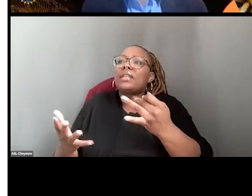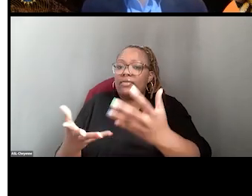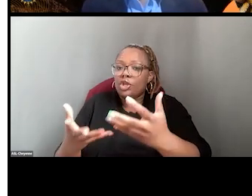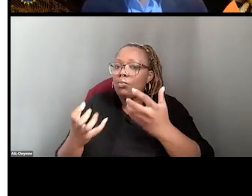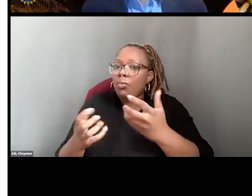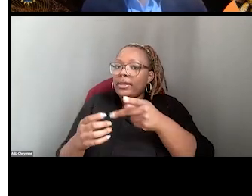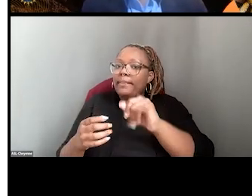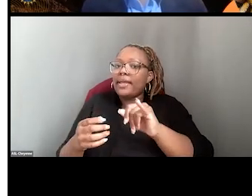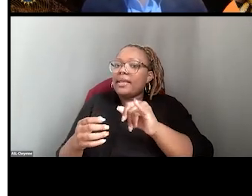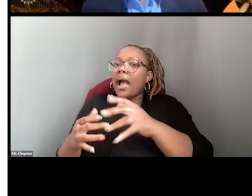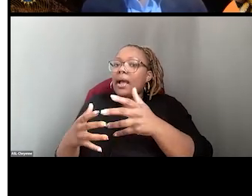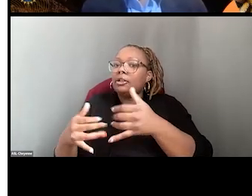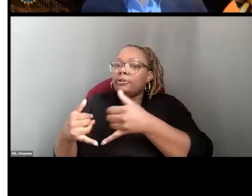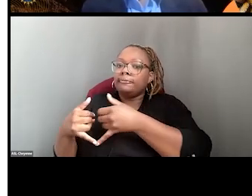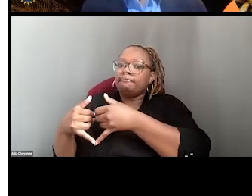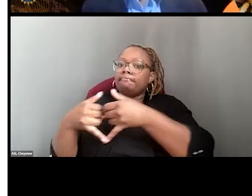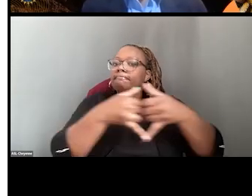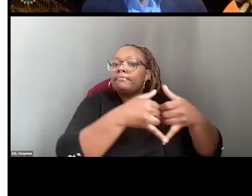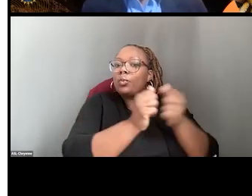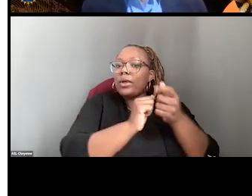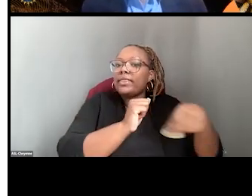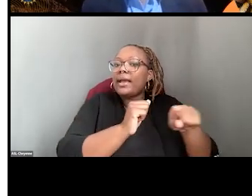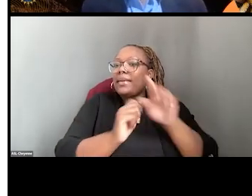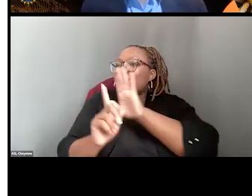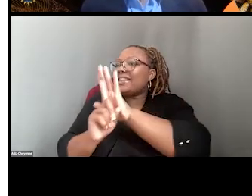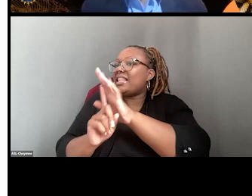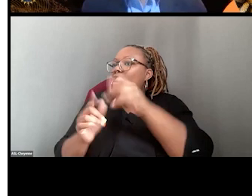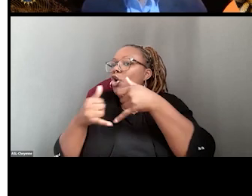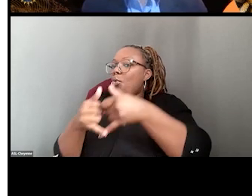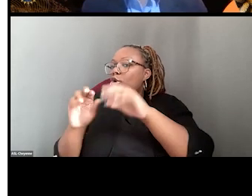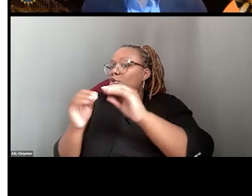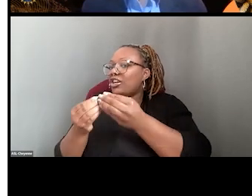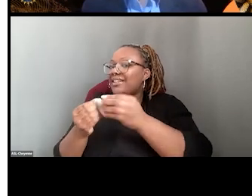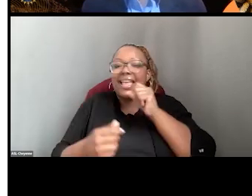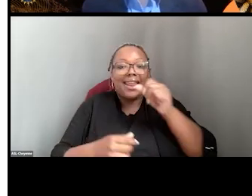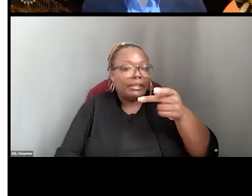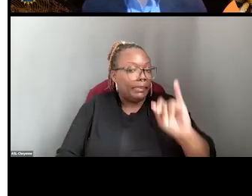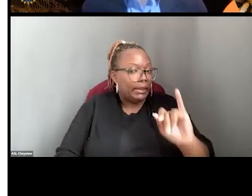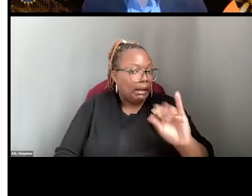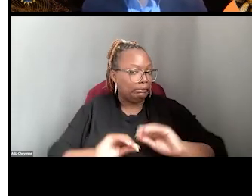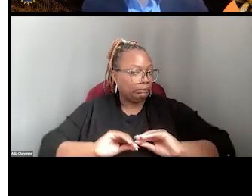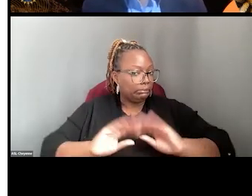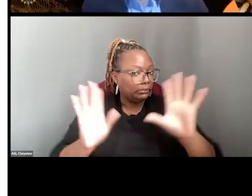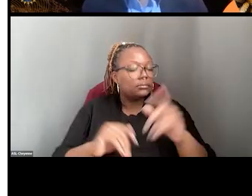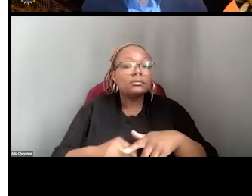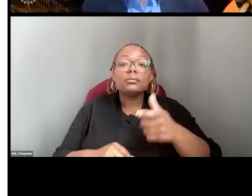It is their award, not the PI's. So they can -- if they wish, they can either transfer the award,